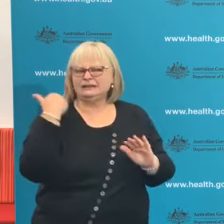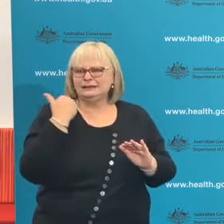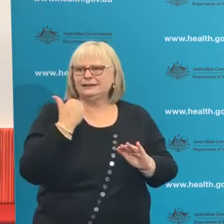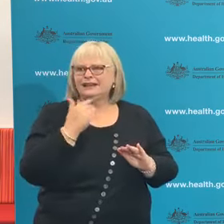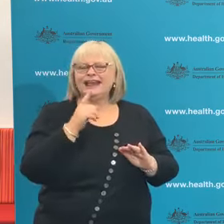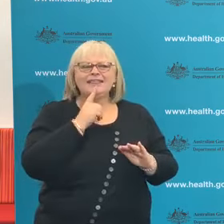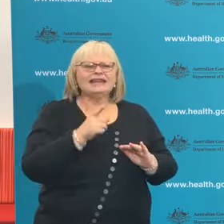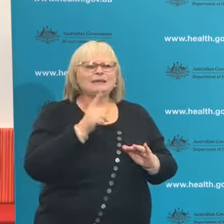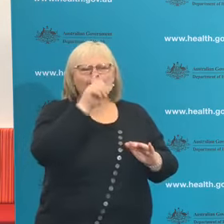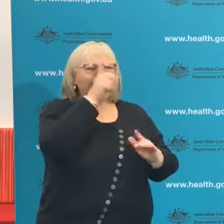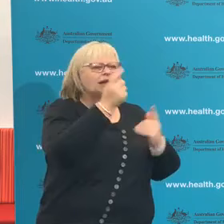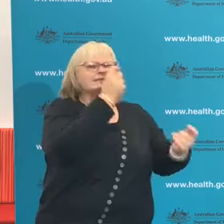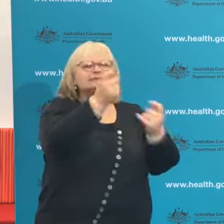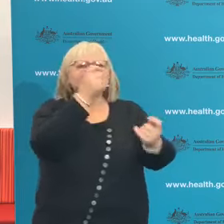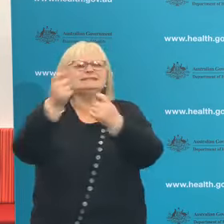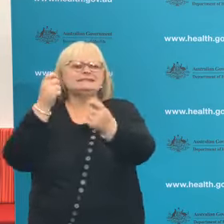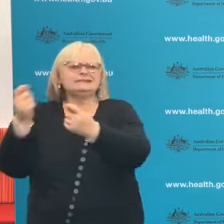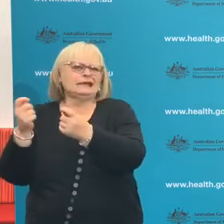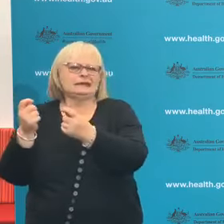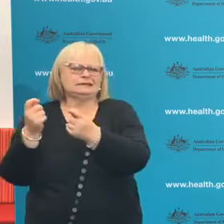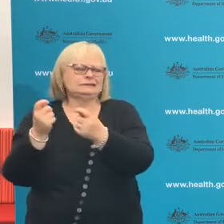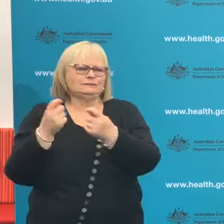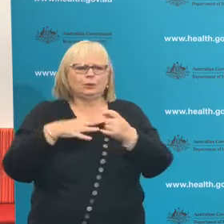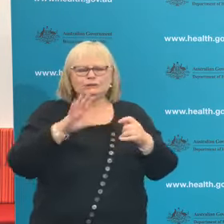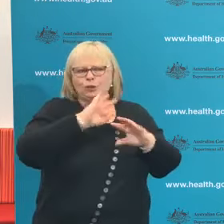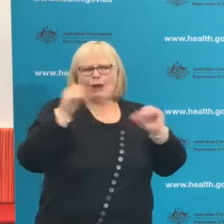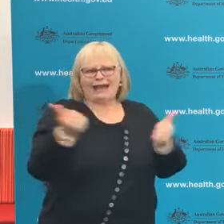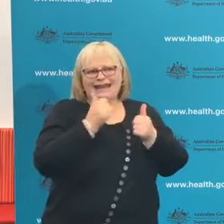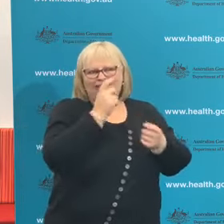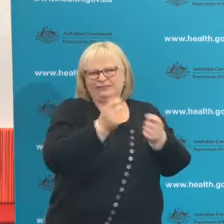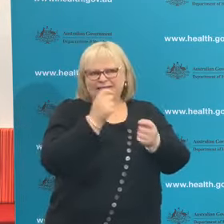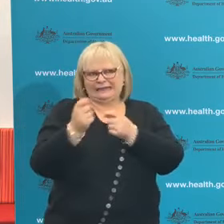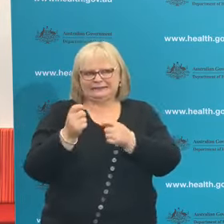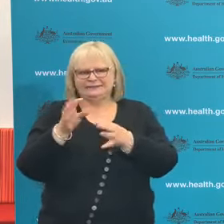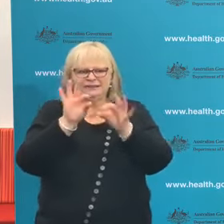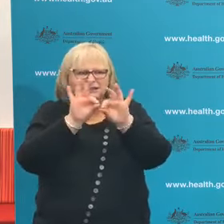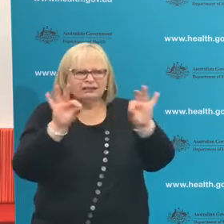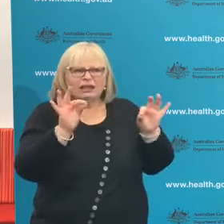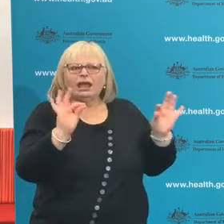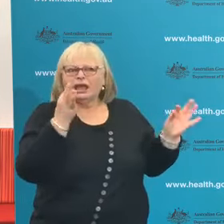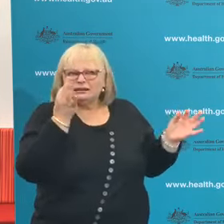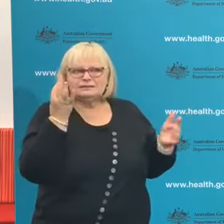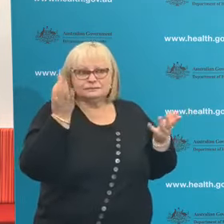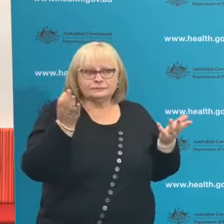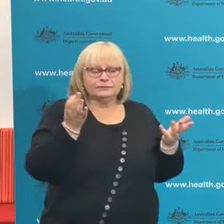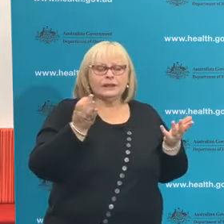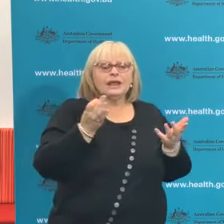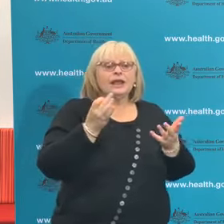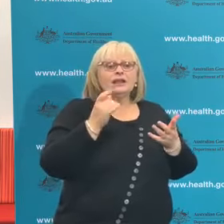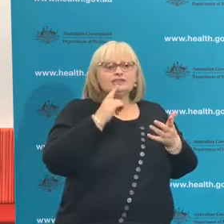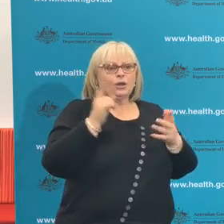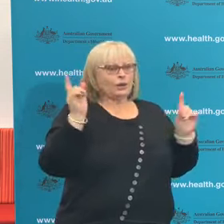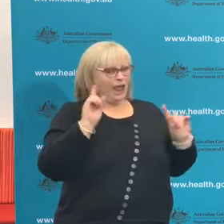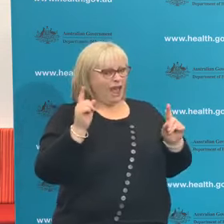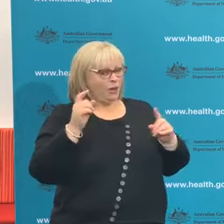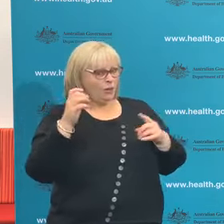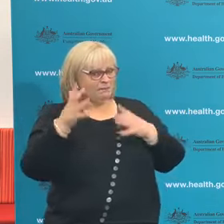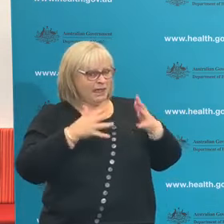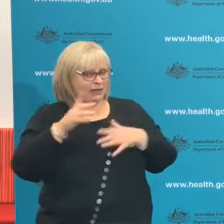there was issue with how many tests we actually had. Does this mean that now that we're considering testing cases we're in a better position in terms of our stores?